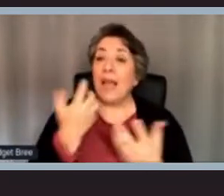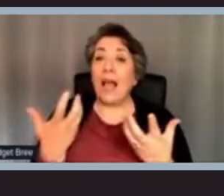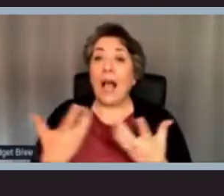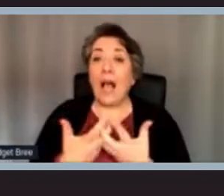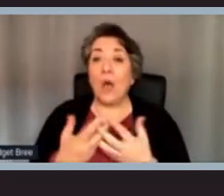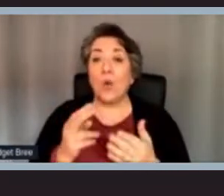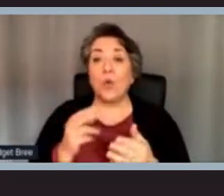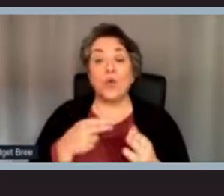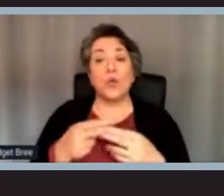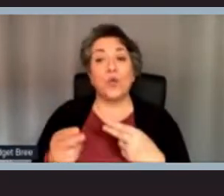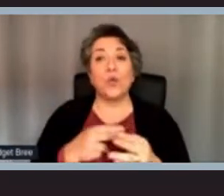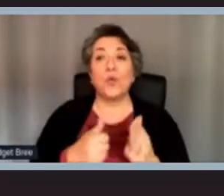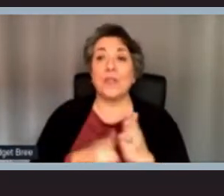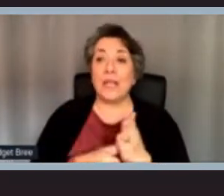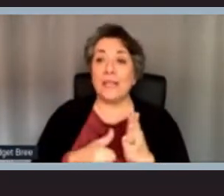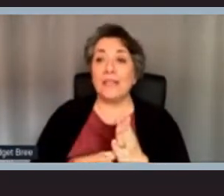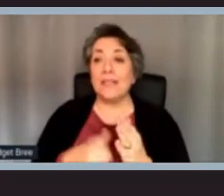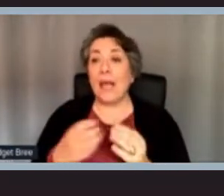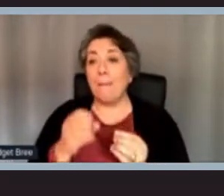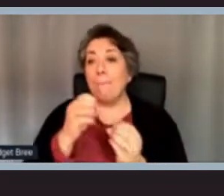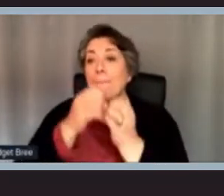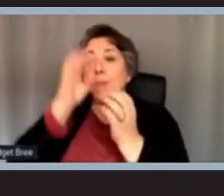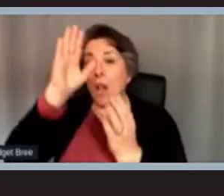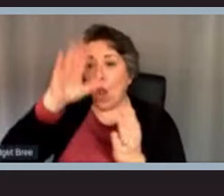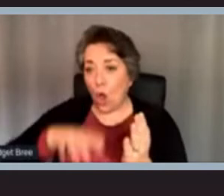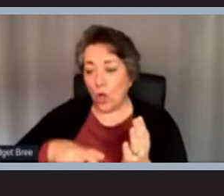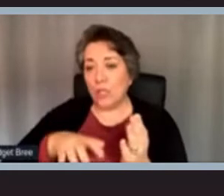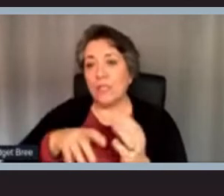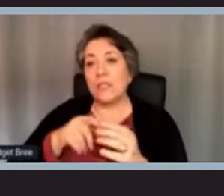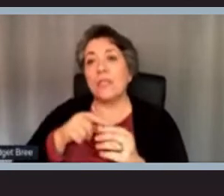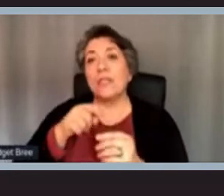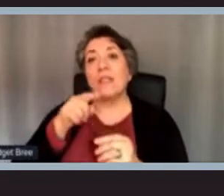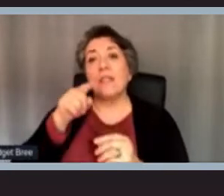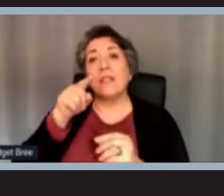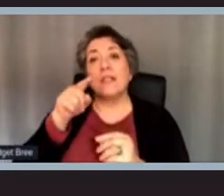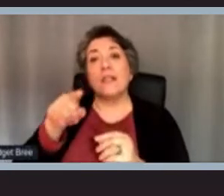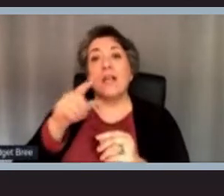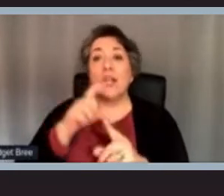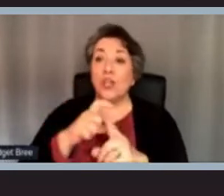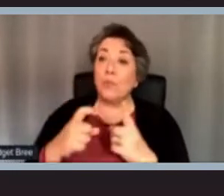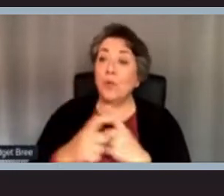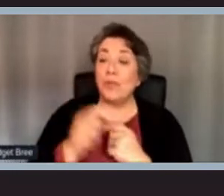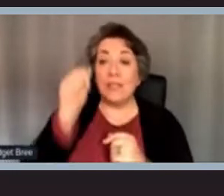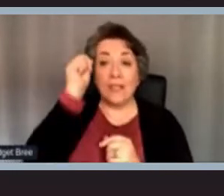As Charlie said in the Accessibility Champions session, community knowledge is really important.